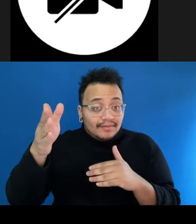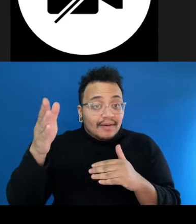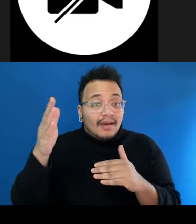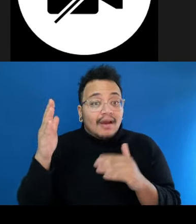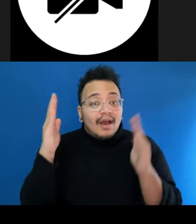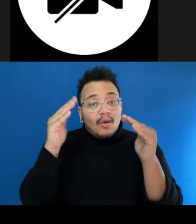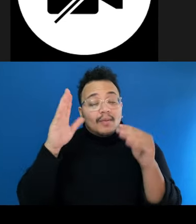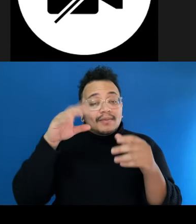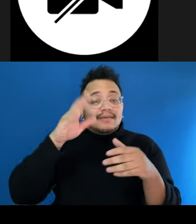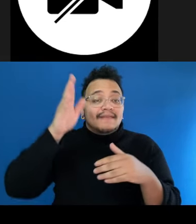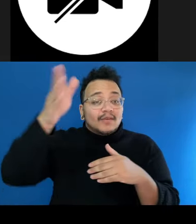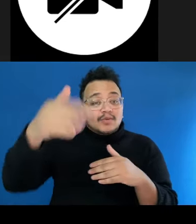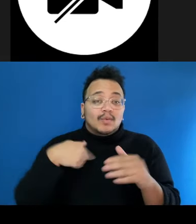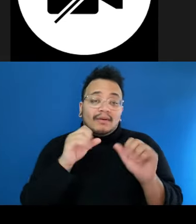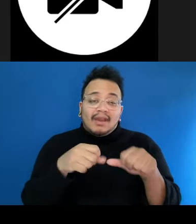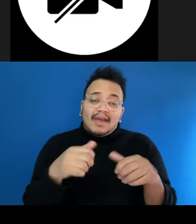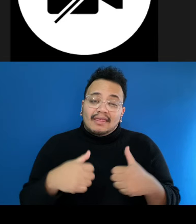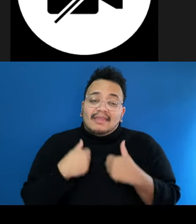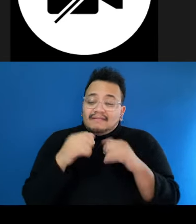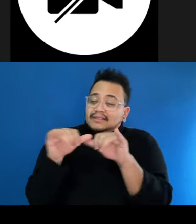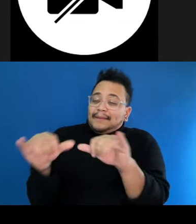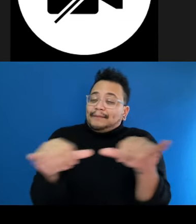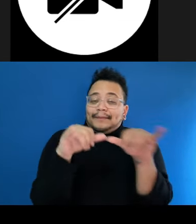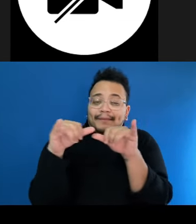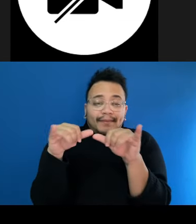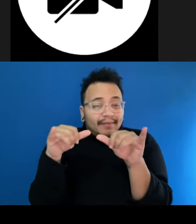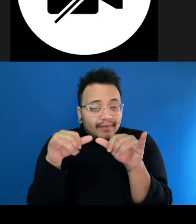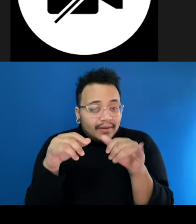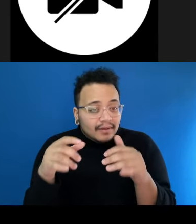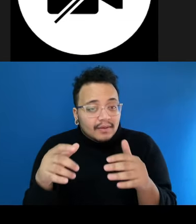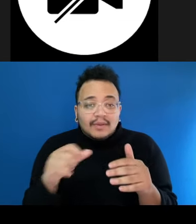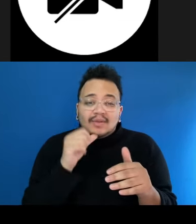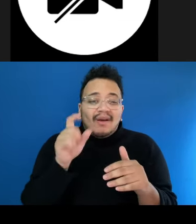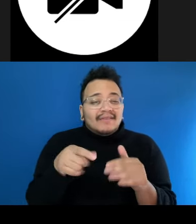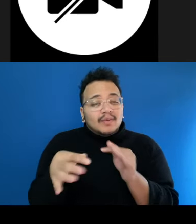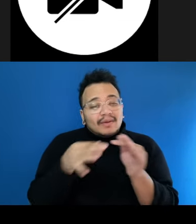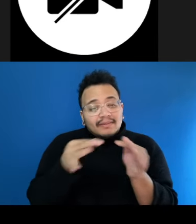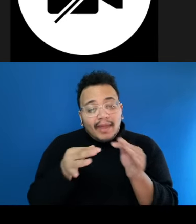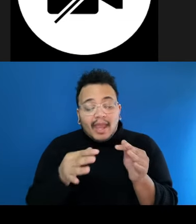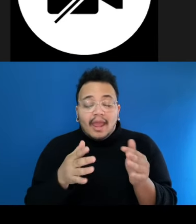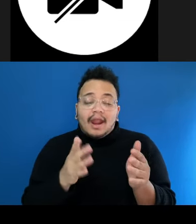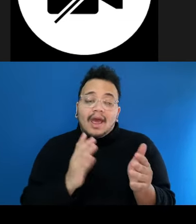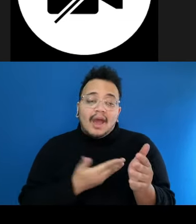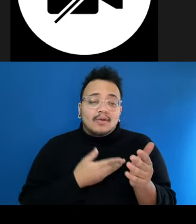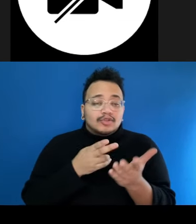"to live like everyone else. "We will not have to explain our trueness, value and worth."